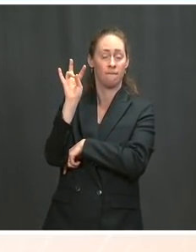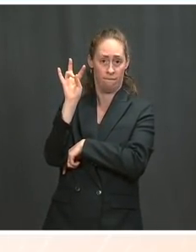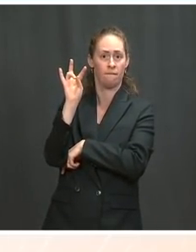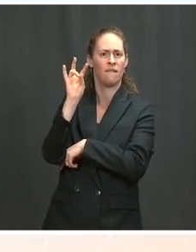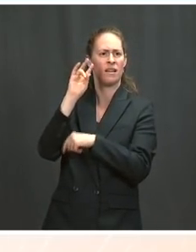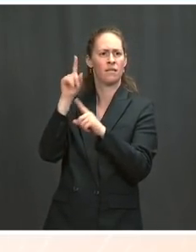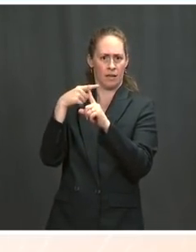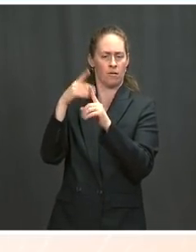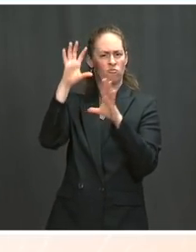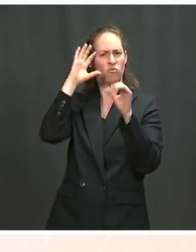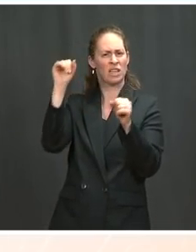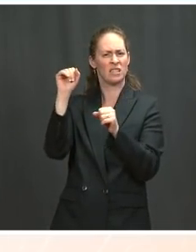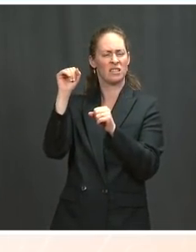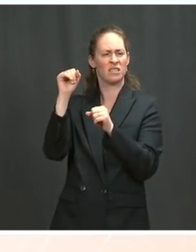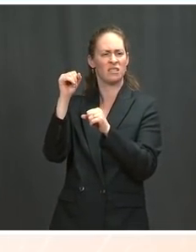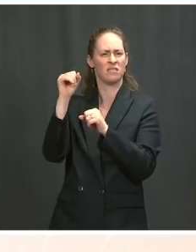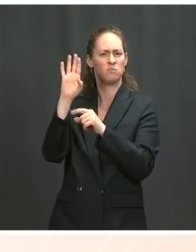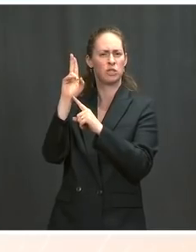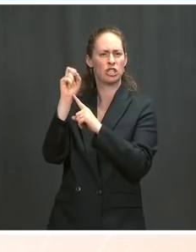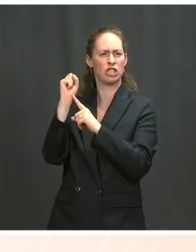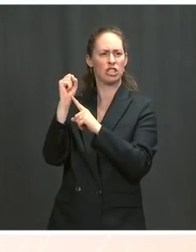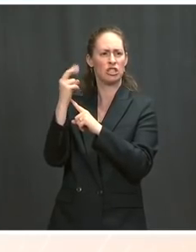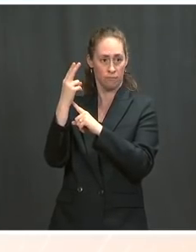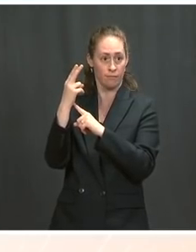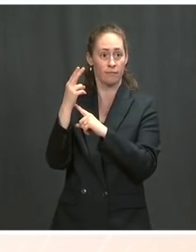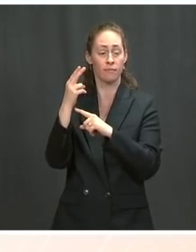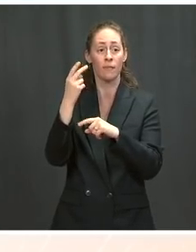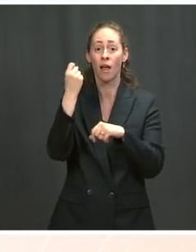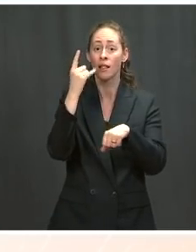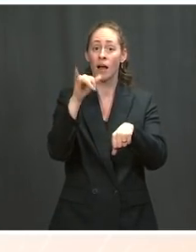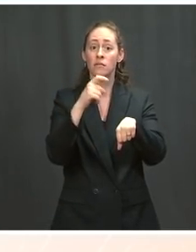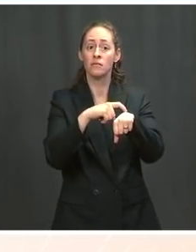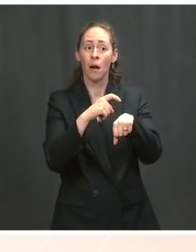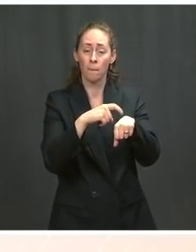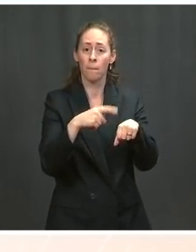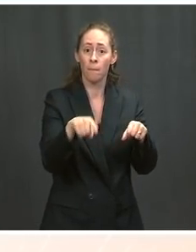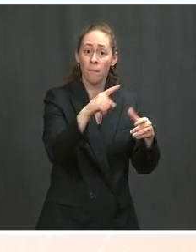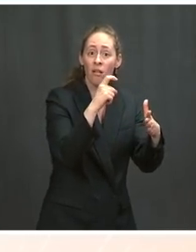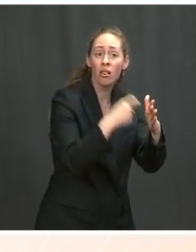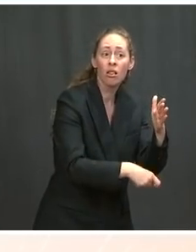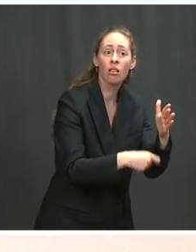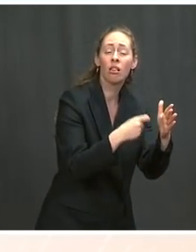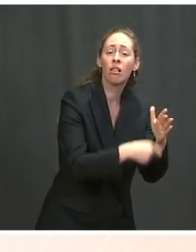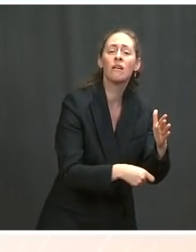is not the way to do it, then we welcome what their alternatives are. The Press: And just kind of a broader economic question: